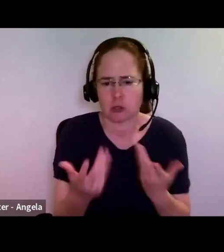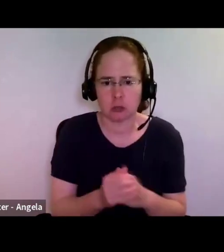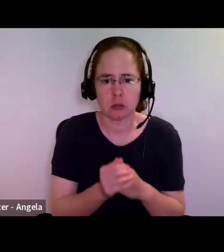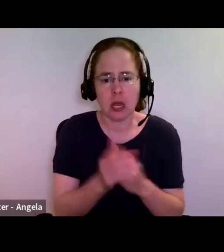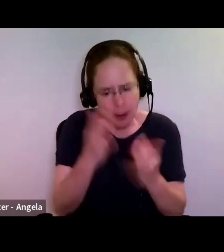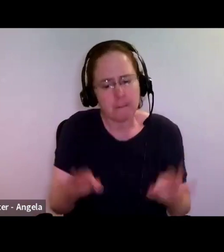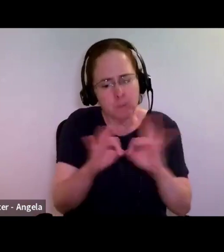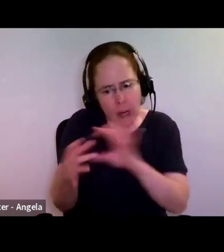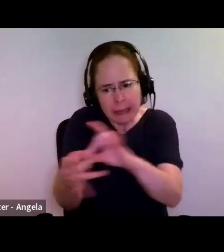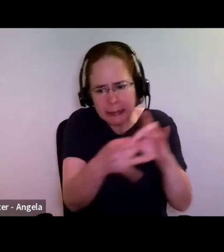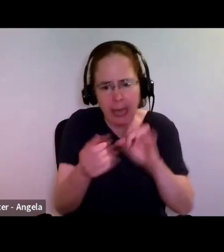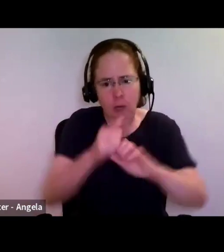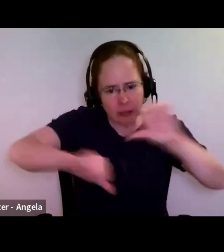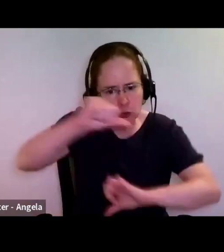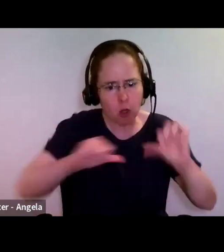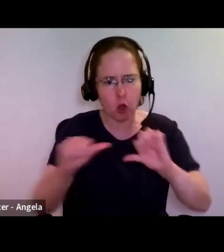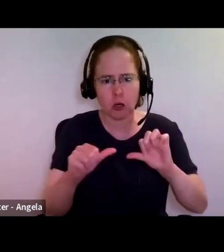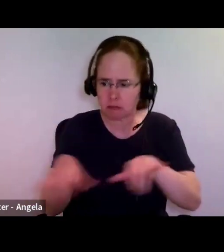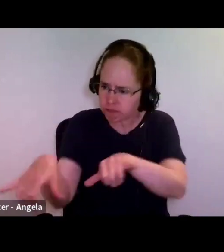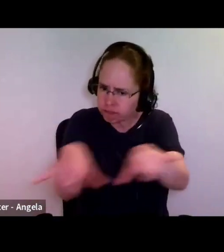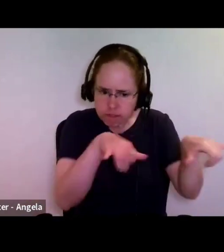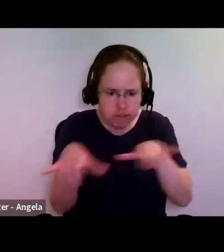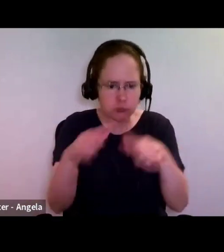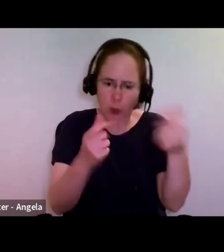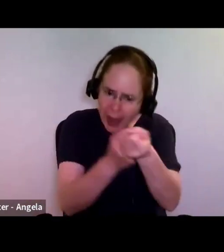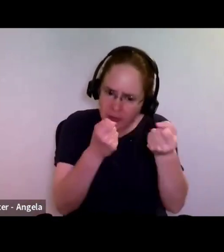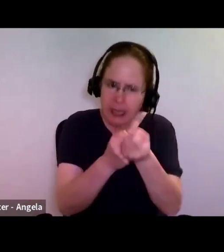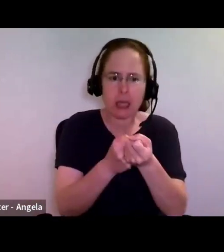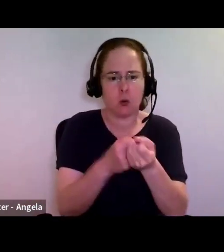connecting with peers to be able to advocate for what is needed.